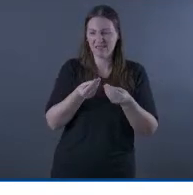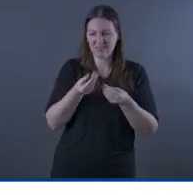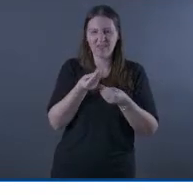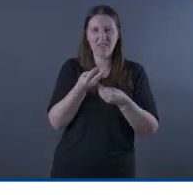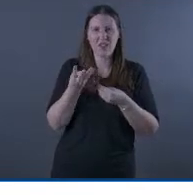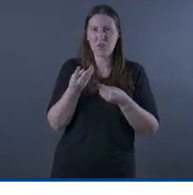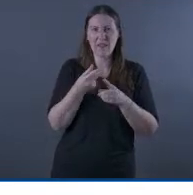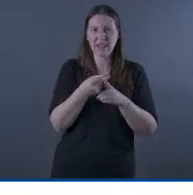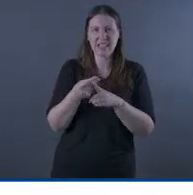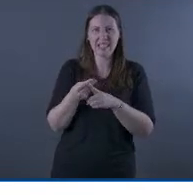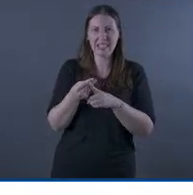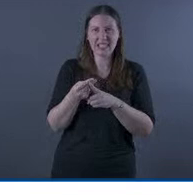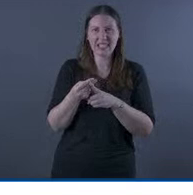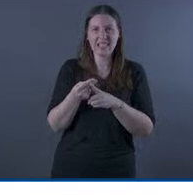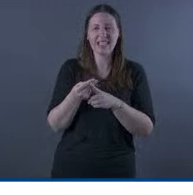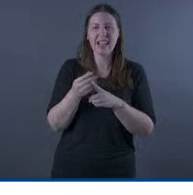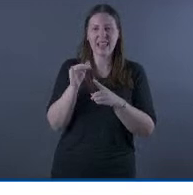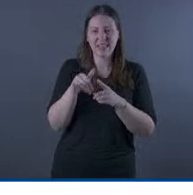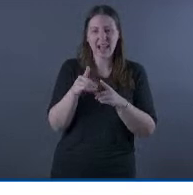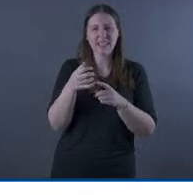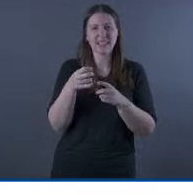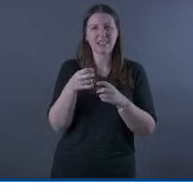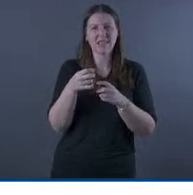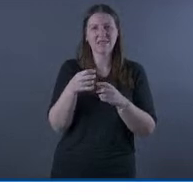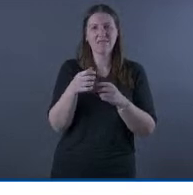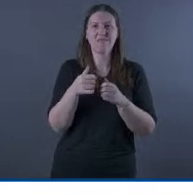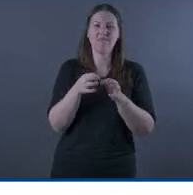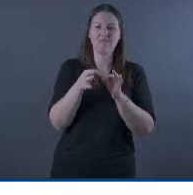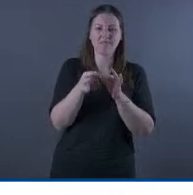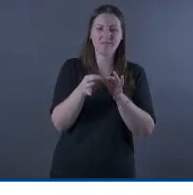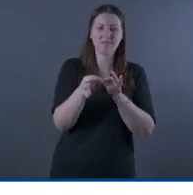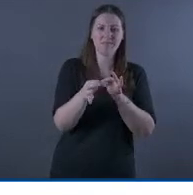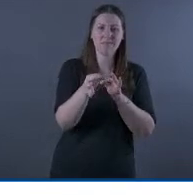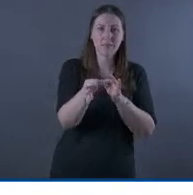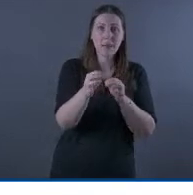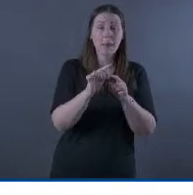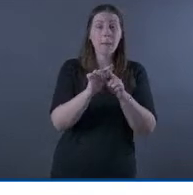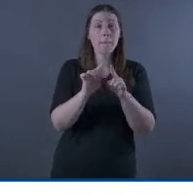And so there just seems to be some light on the horizon. We got more doses allocated this week than we have